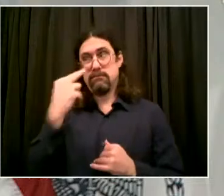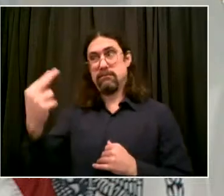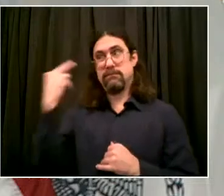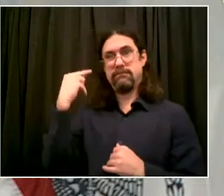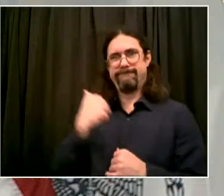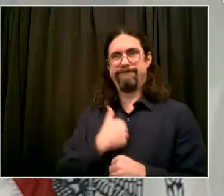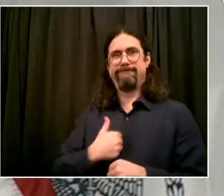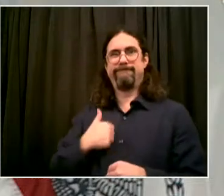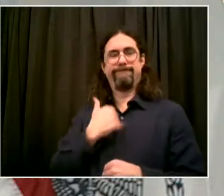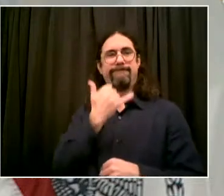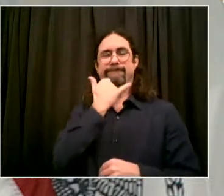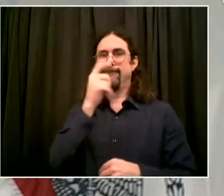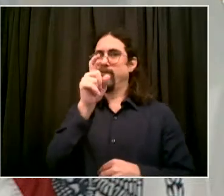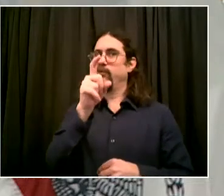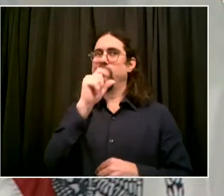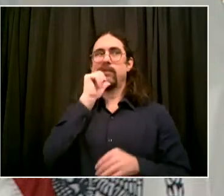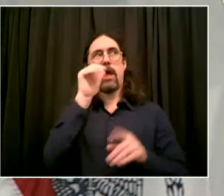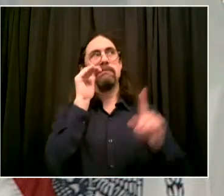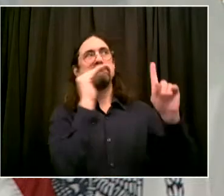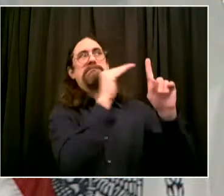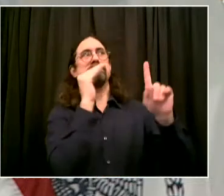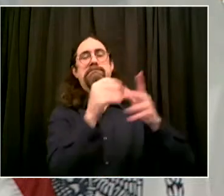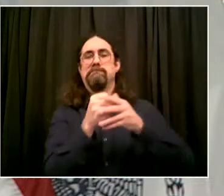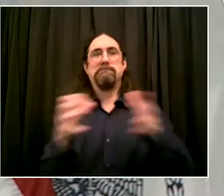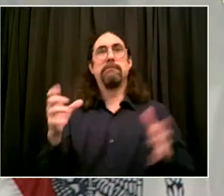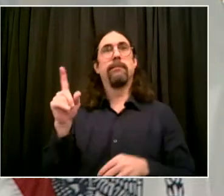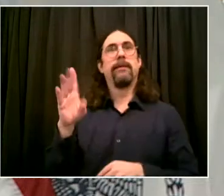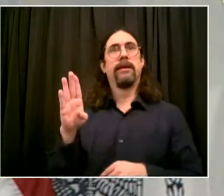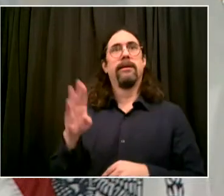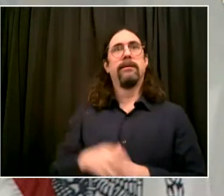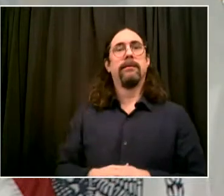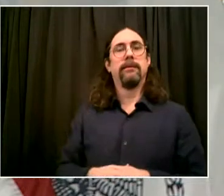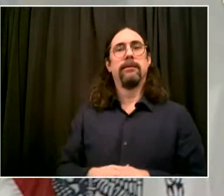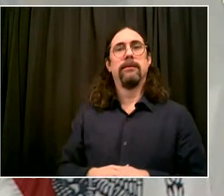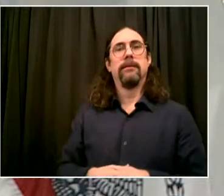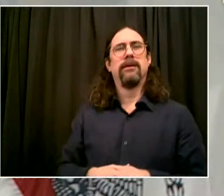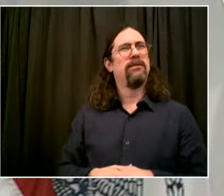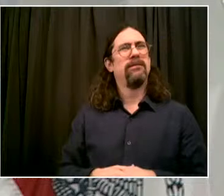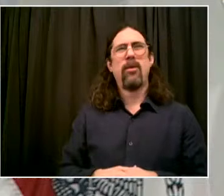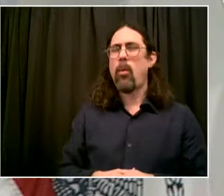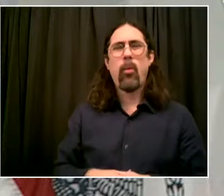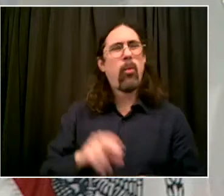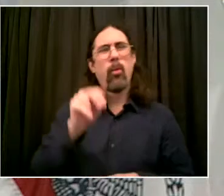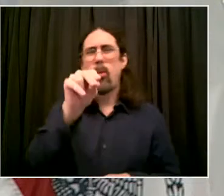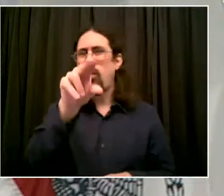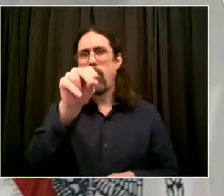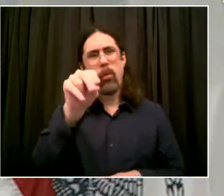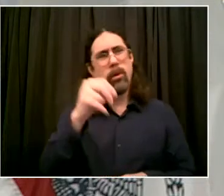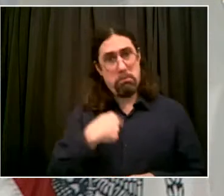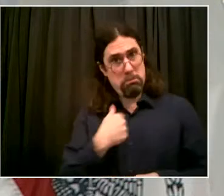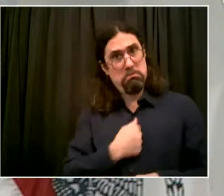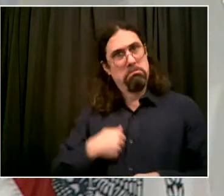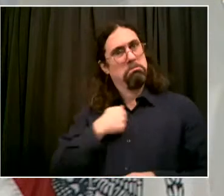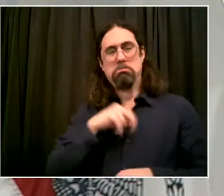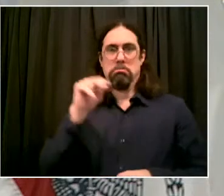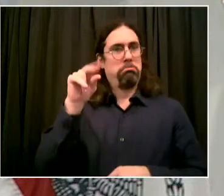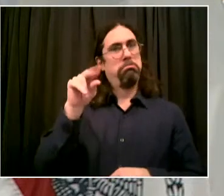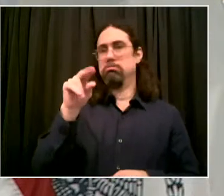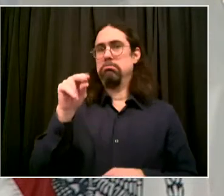IT. FIRR STOF ALL, BASED ON